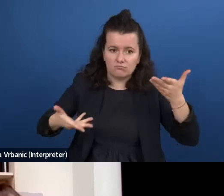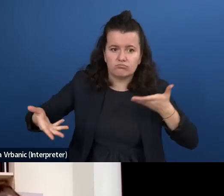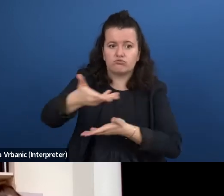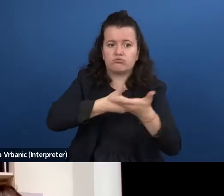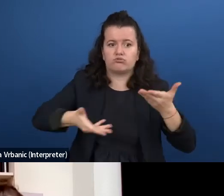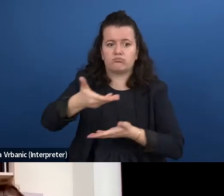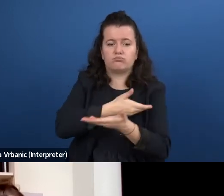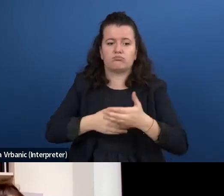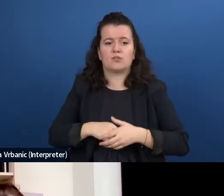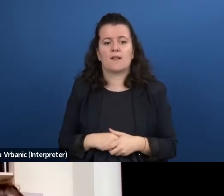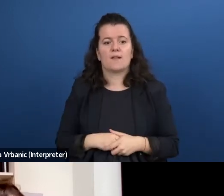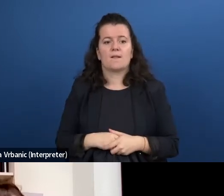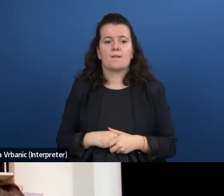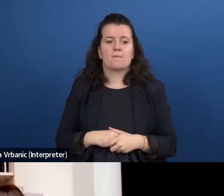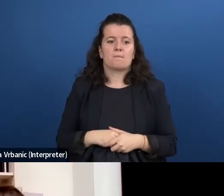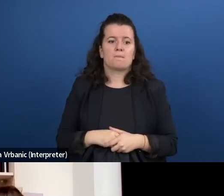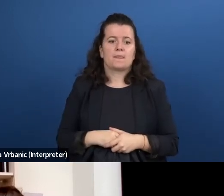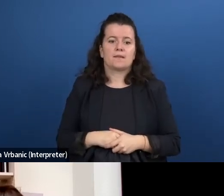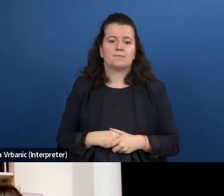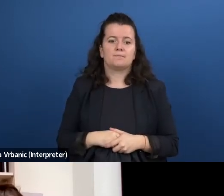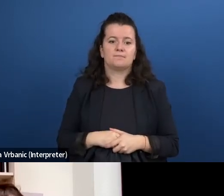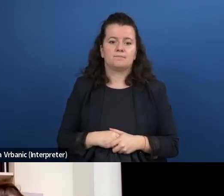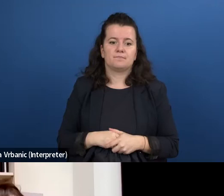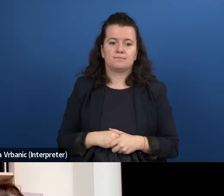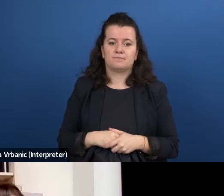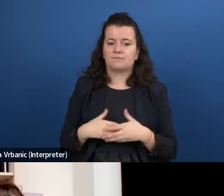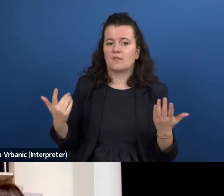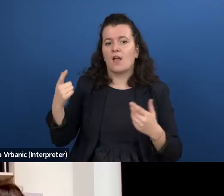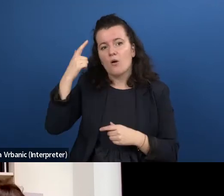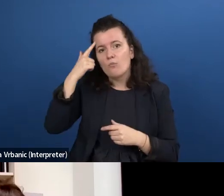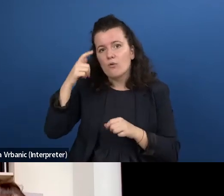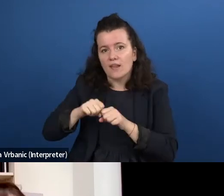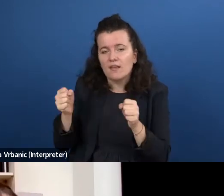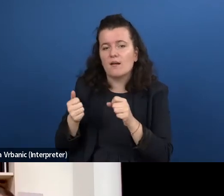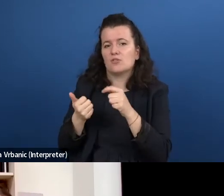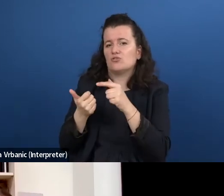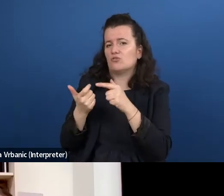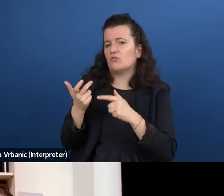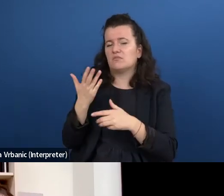They all share the same perspective. There was a huge lack of information.